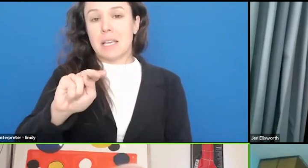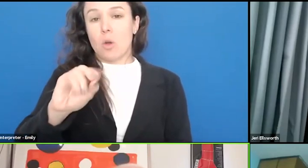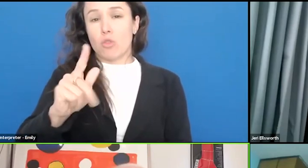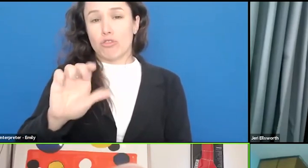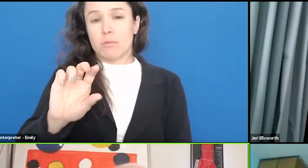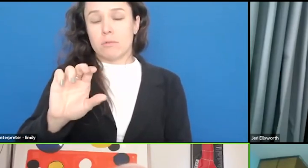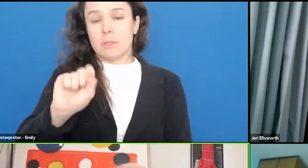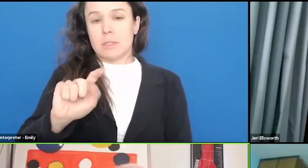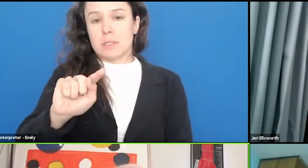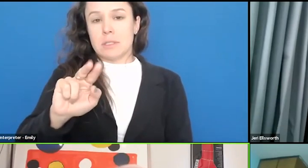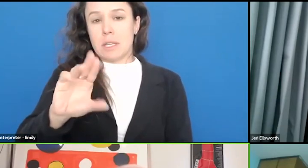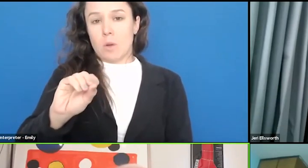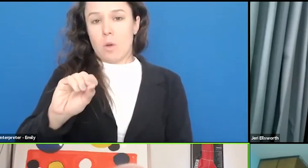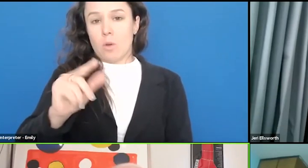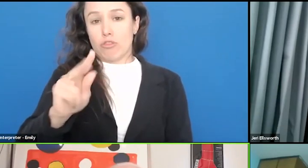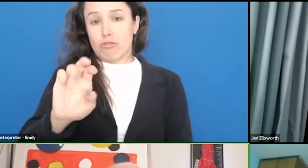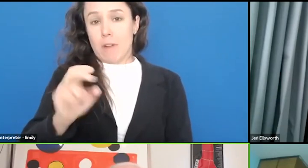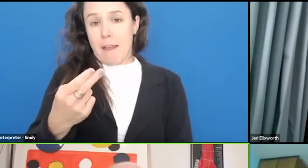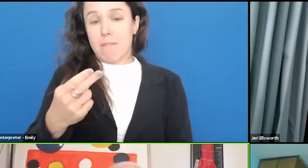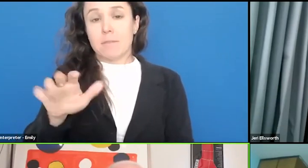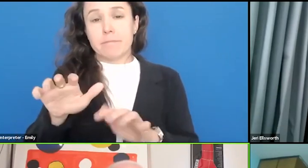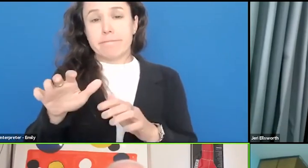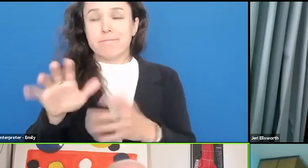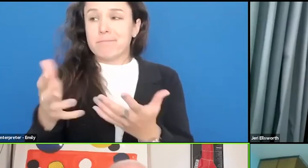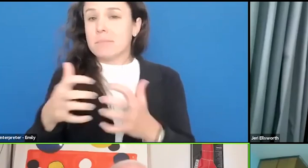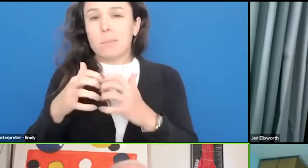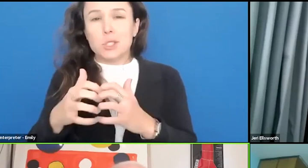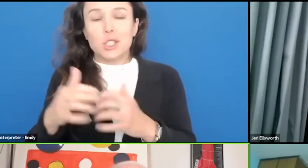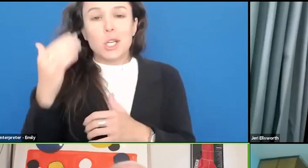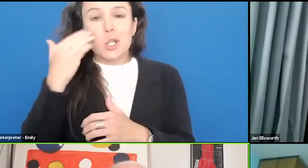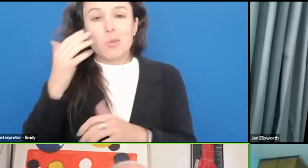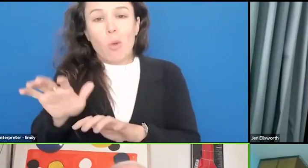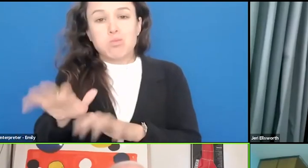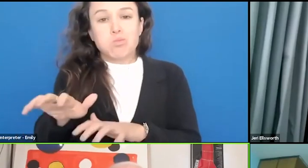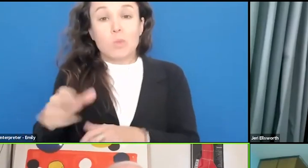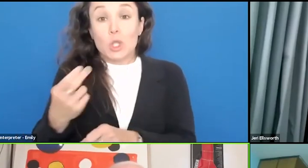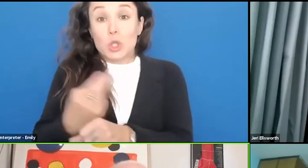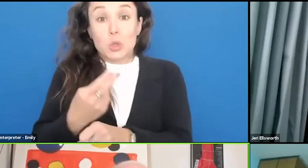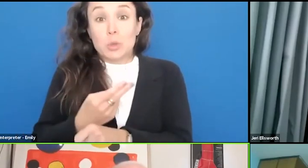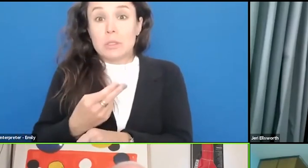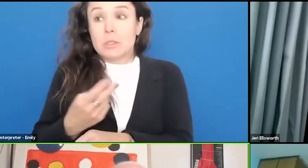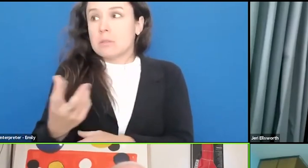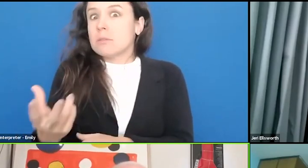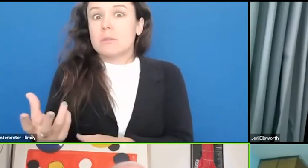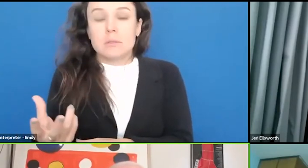know, there's again you look at aesthetic what a stenographer uses and it's not in any way obvious